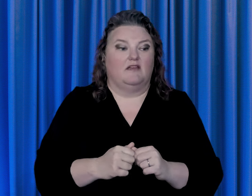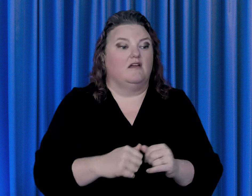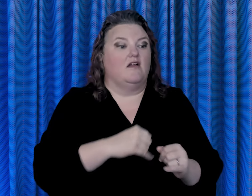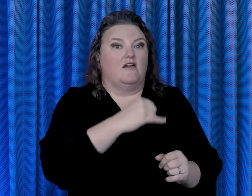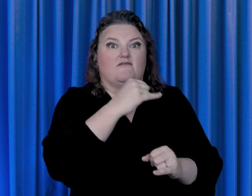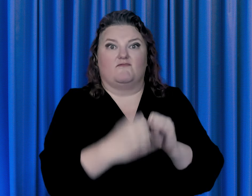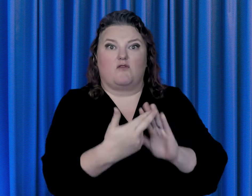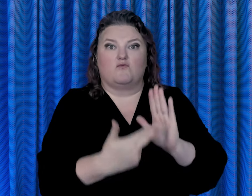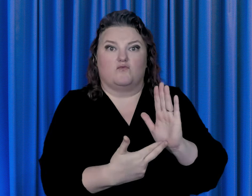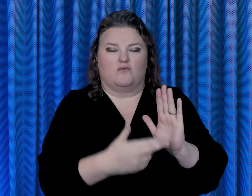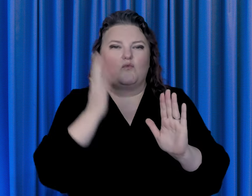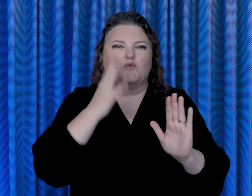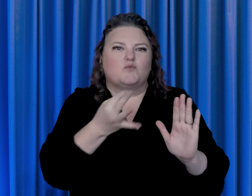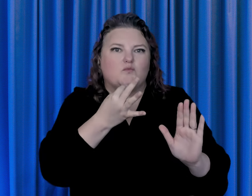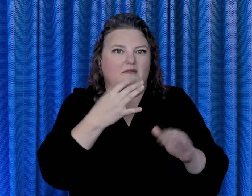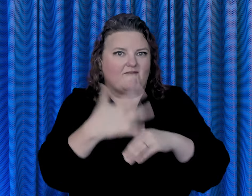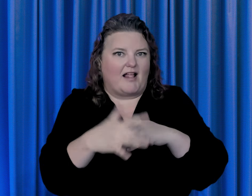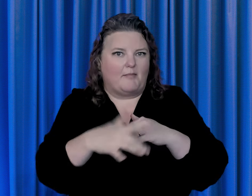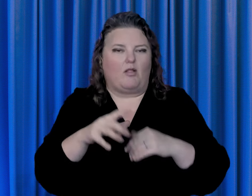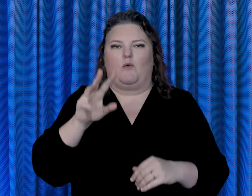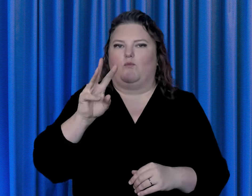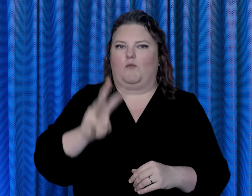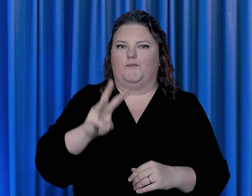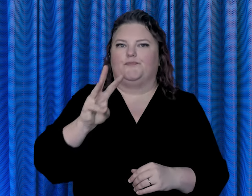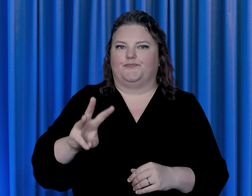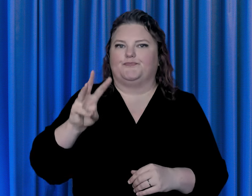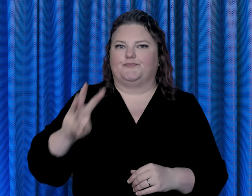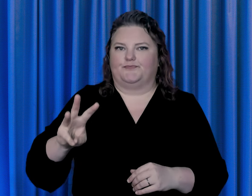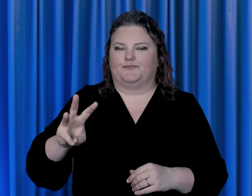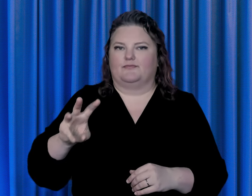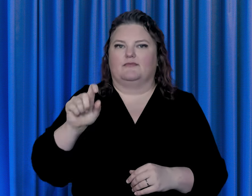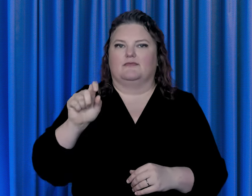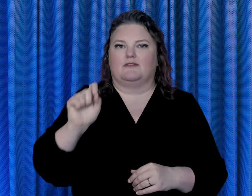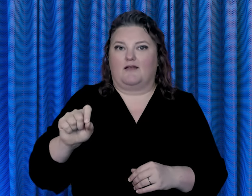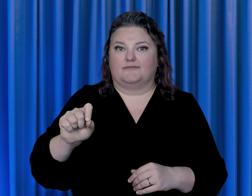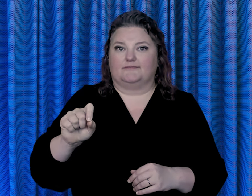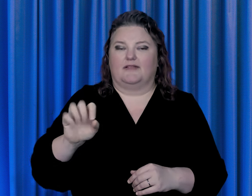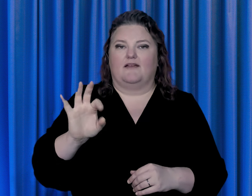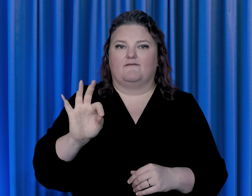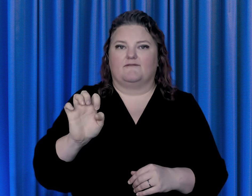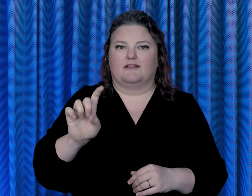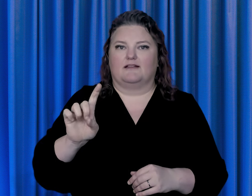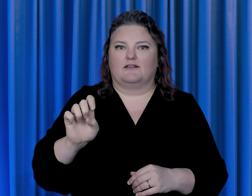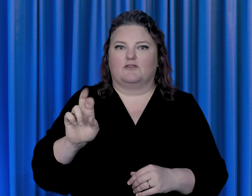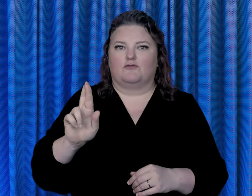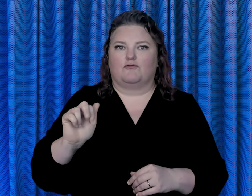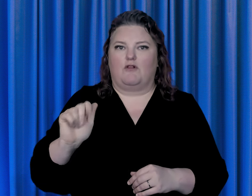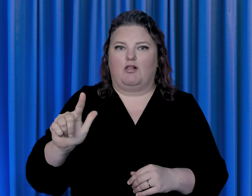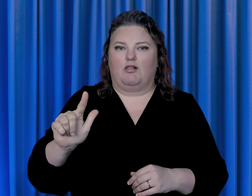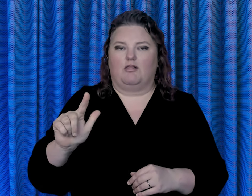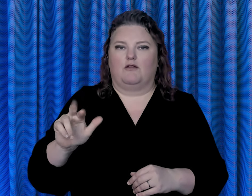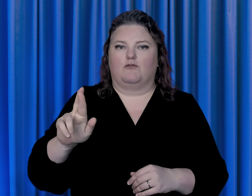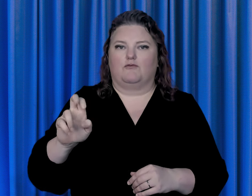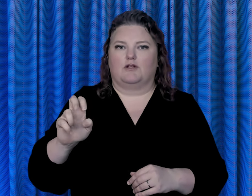on the Federal Register’s website at www.federalregister.gov. A fact